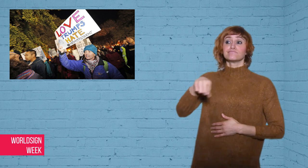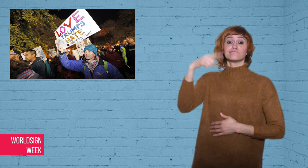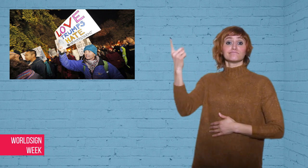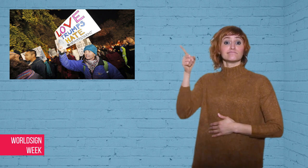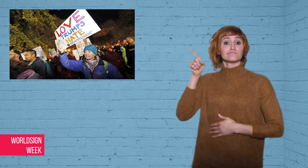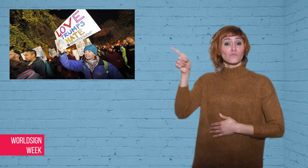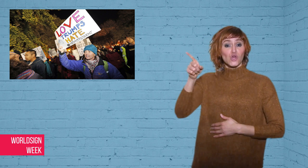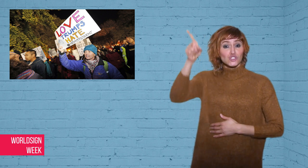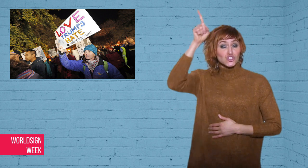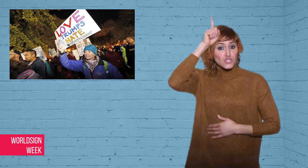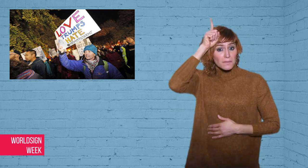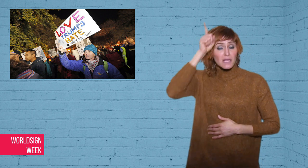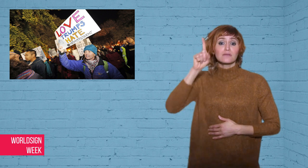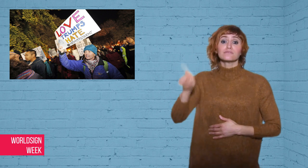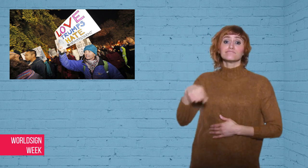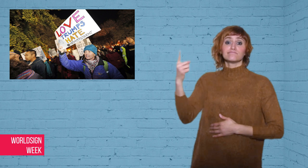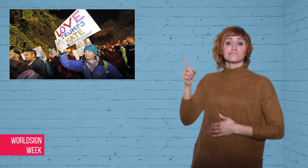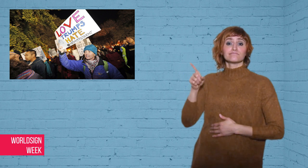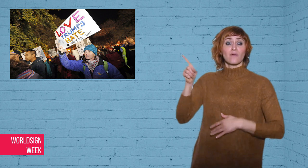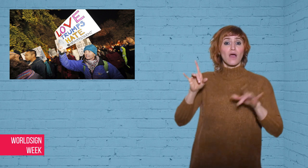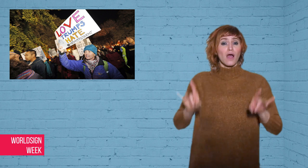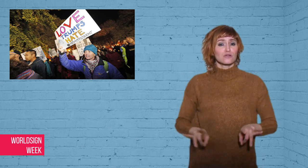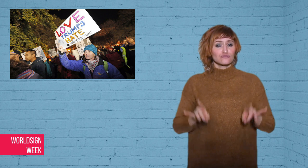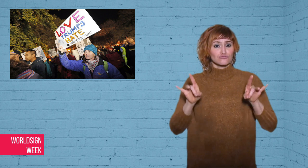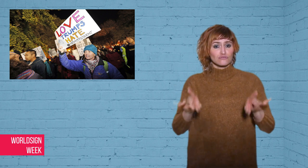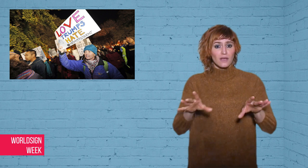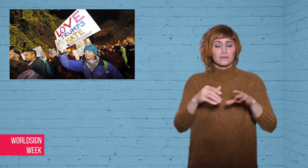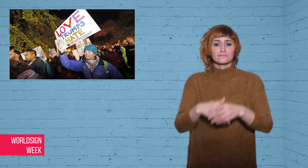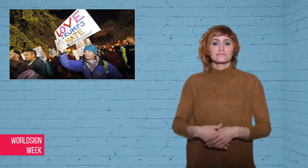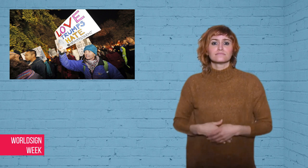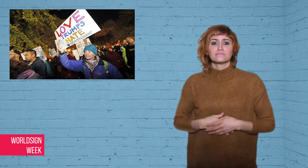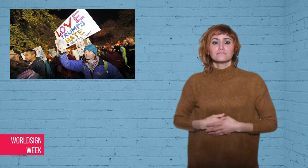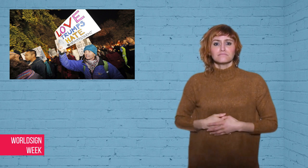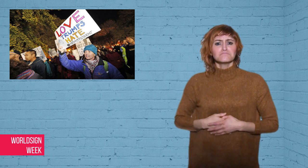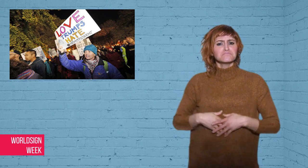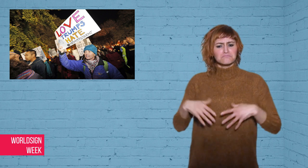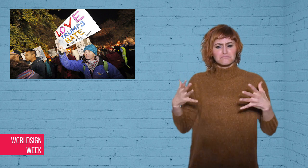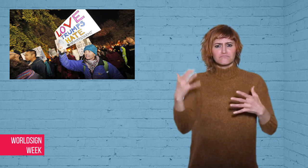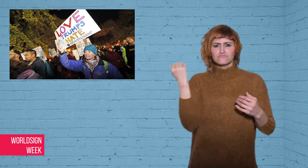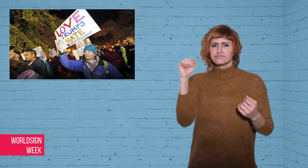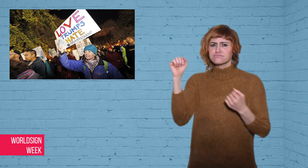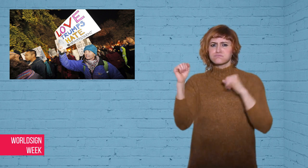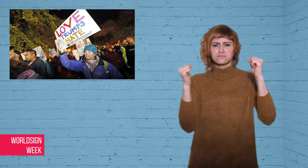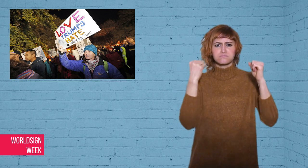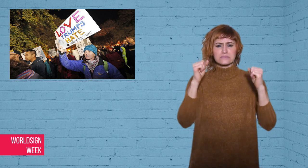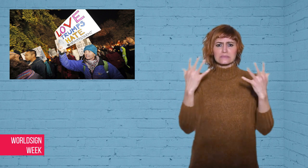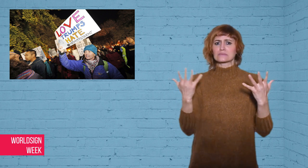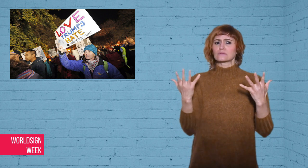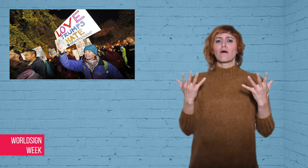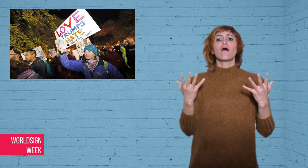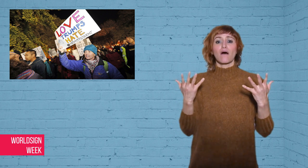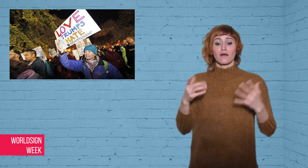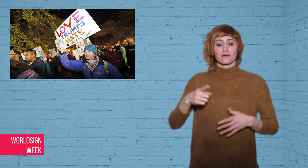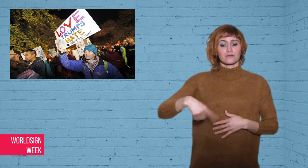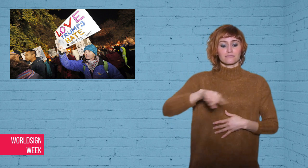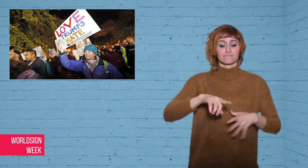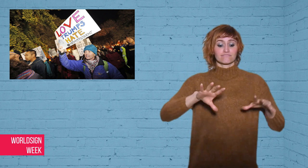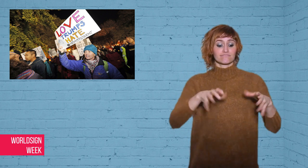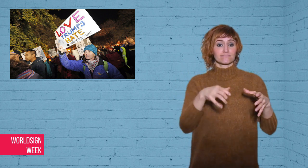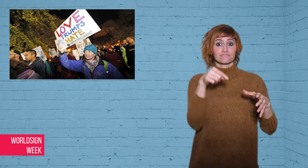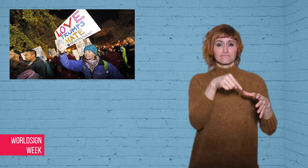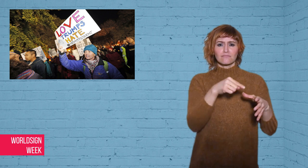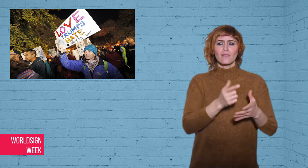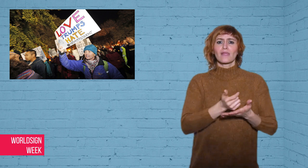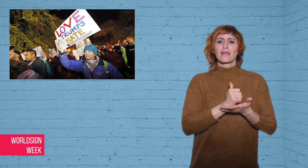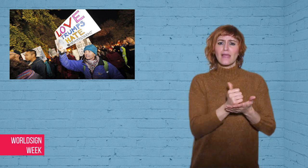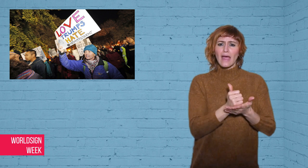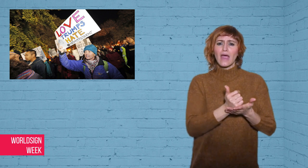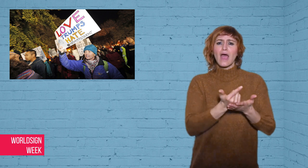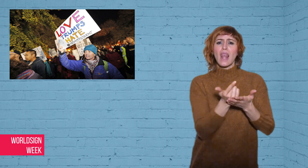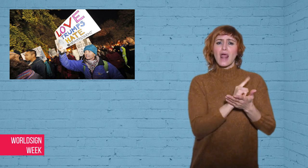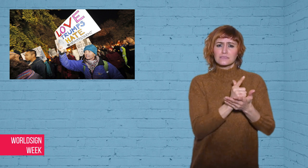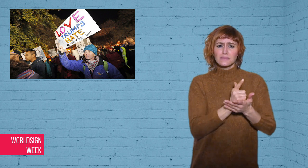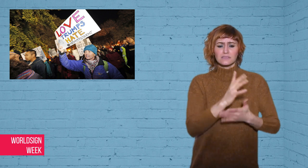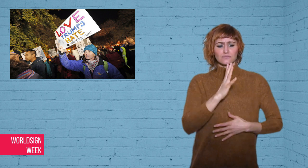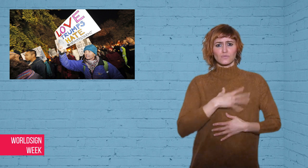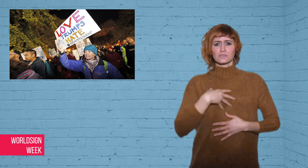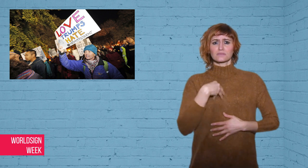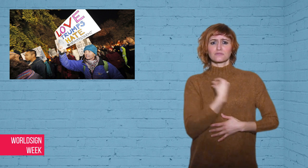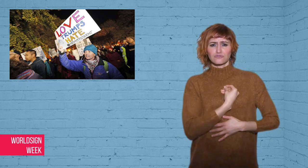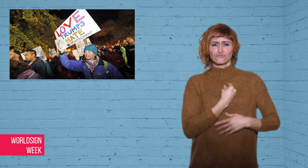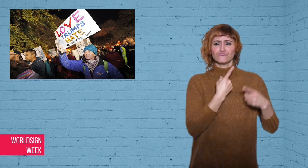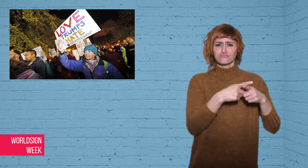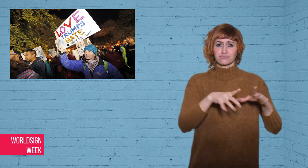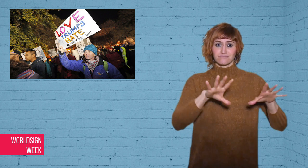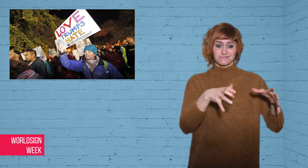countries including Canada, Germany and Australia.